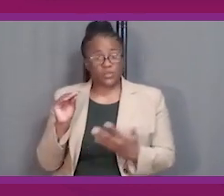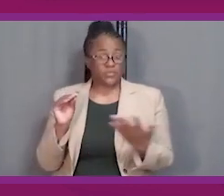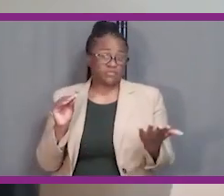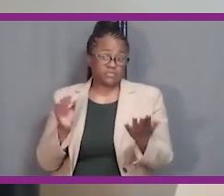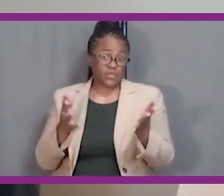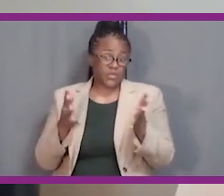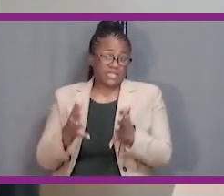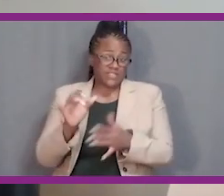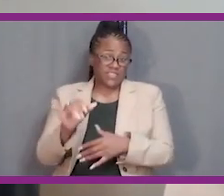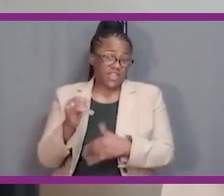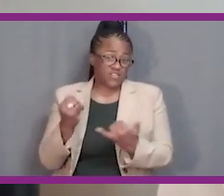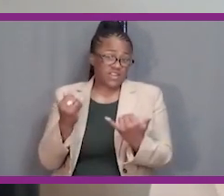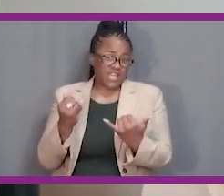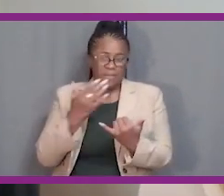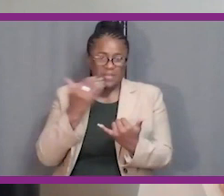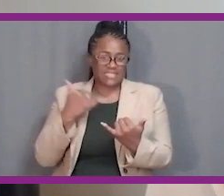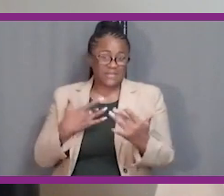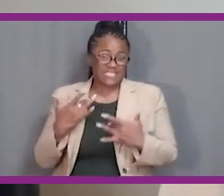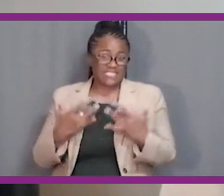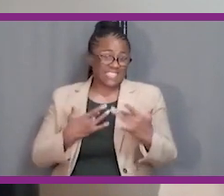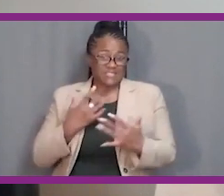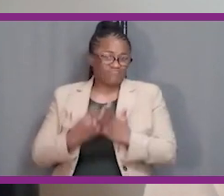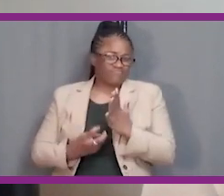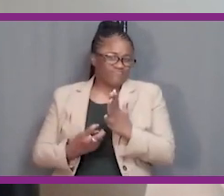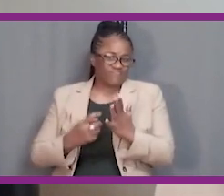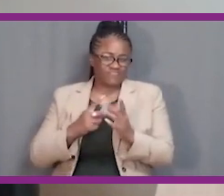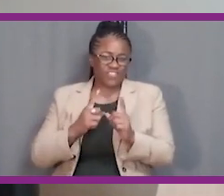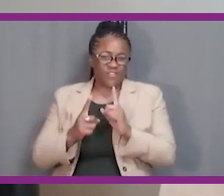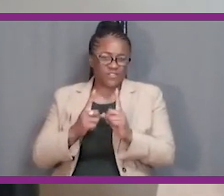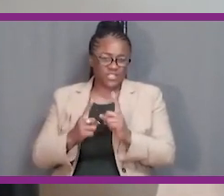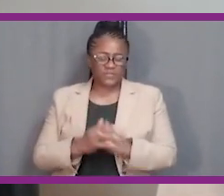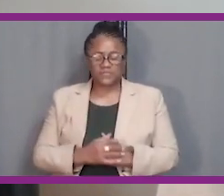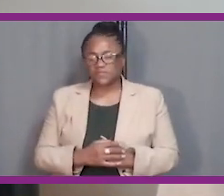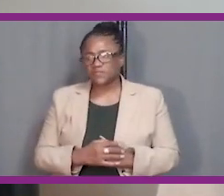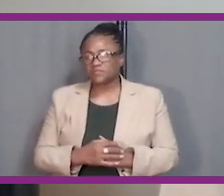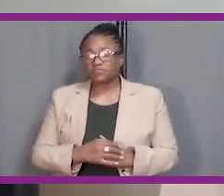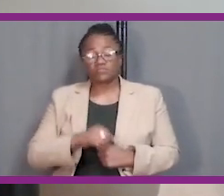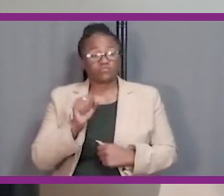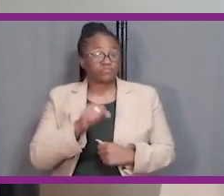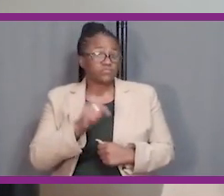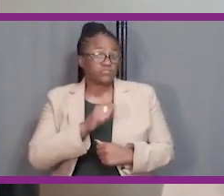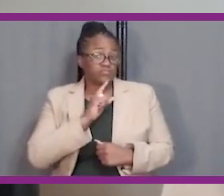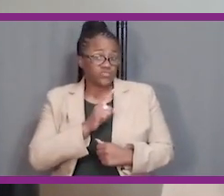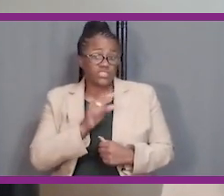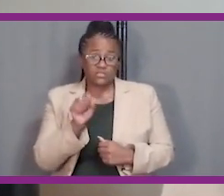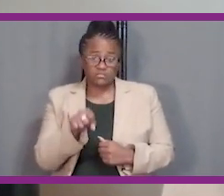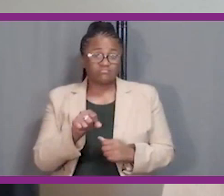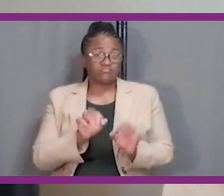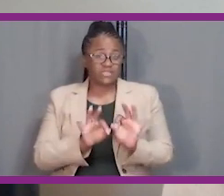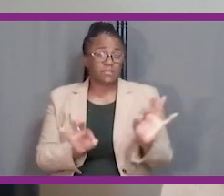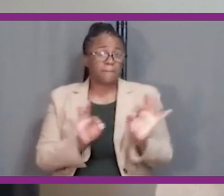Yeah, I think it's so important to consider these things through a global lens and just recognizing